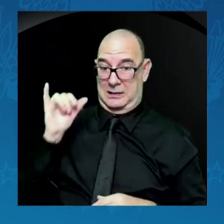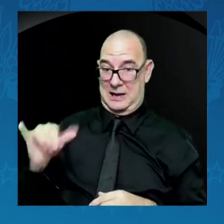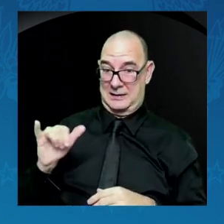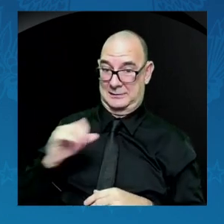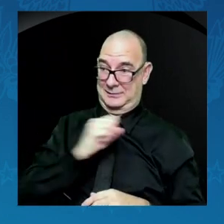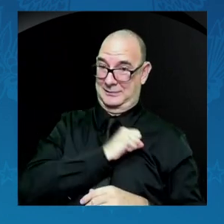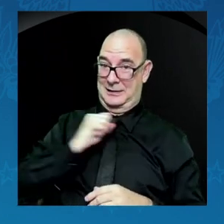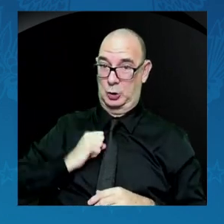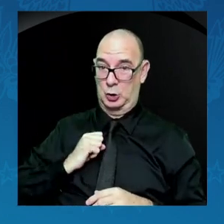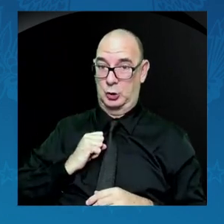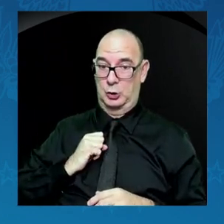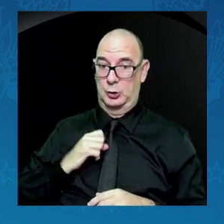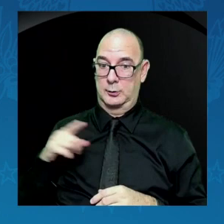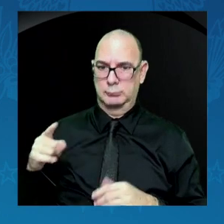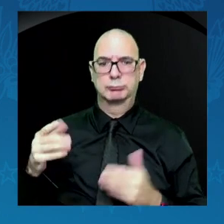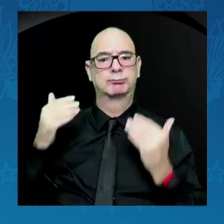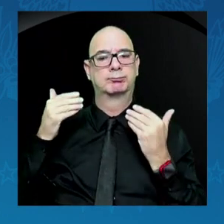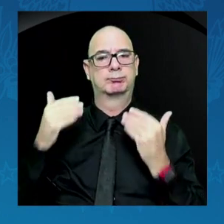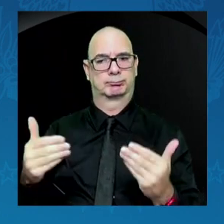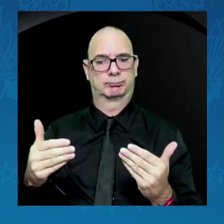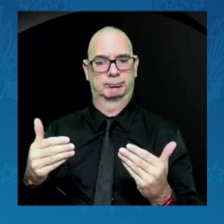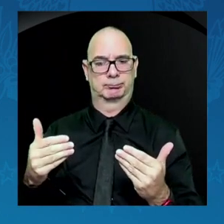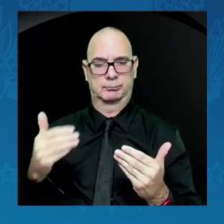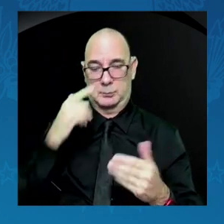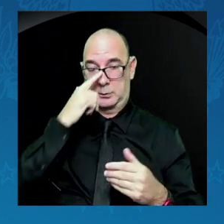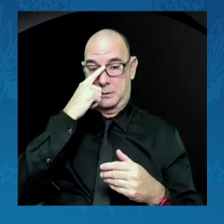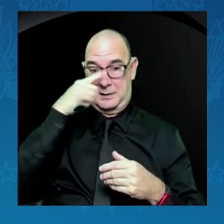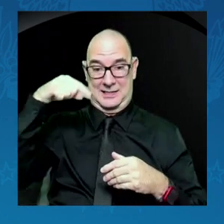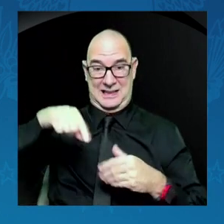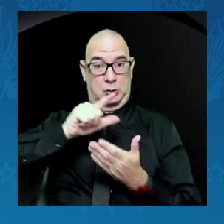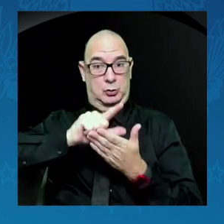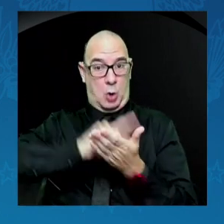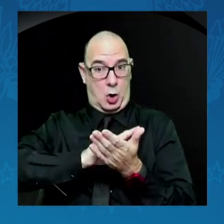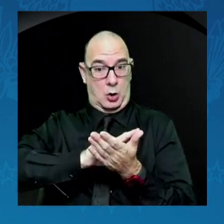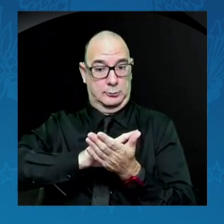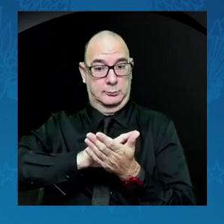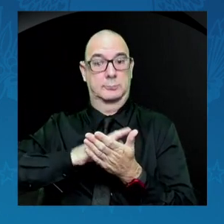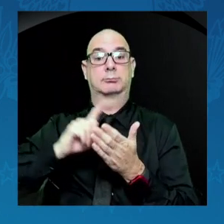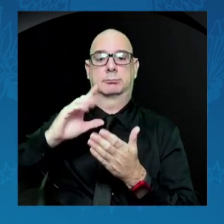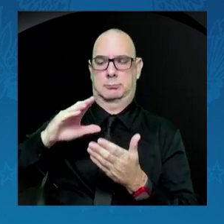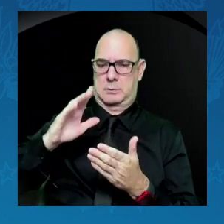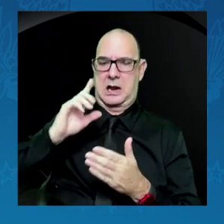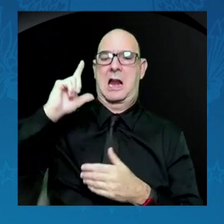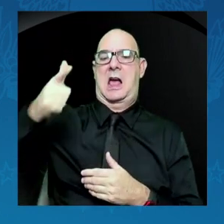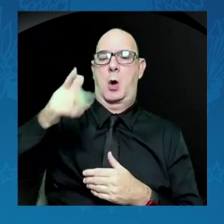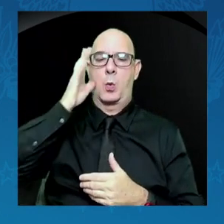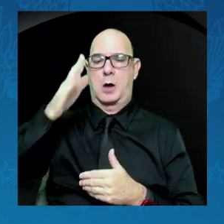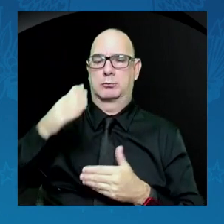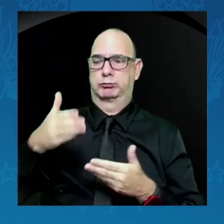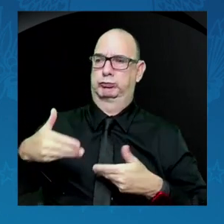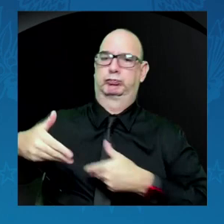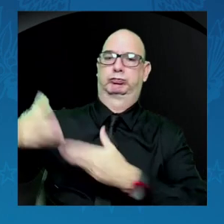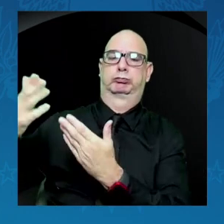And when this bill does pass later today in the House, it's coming to the Senate